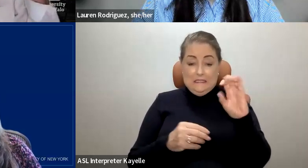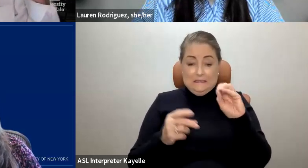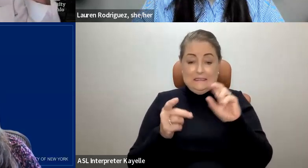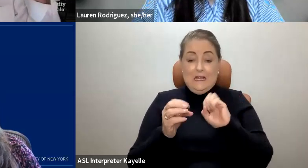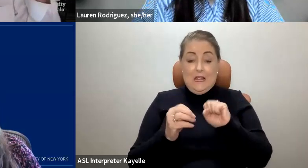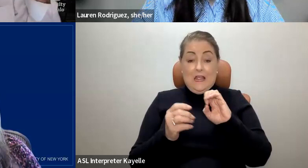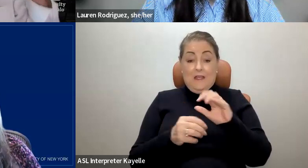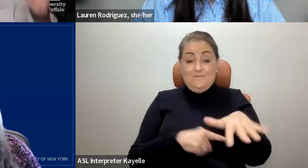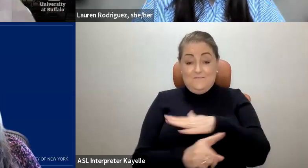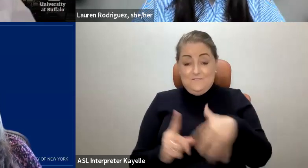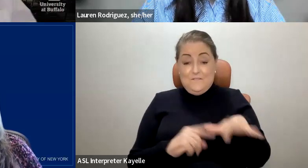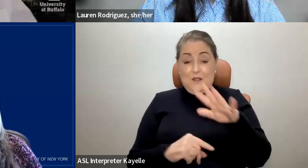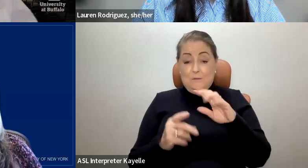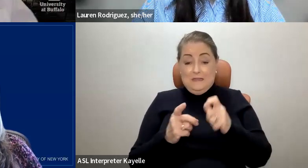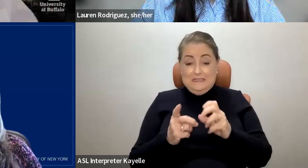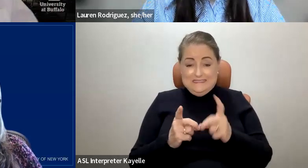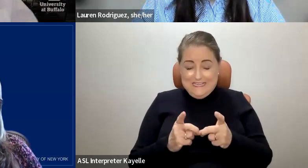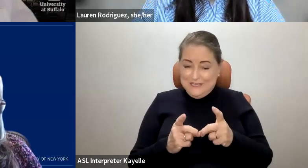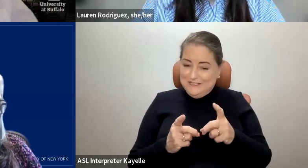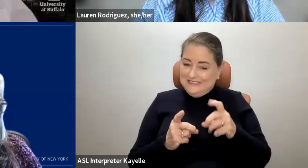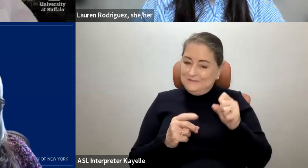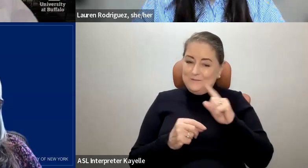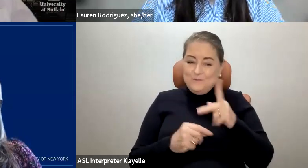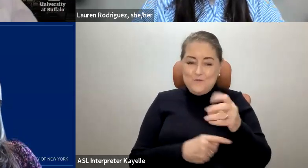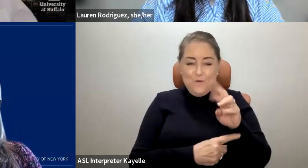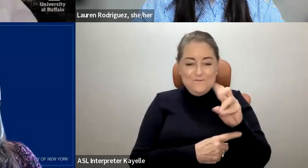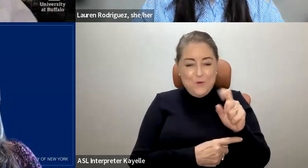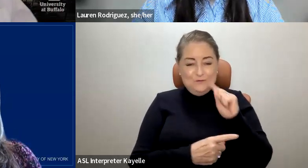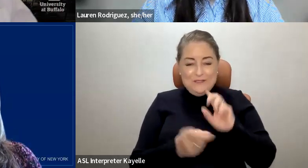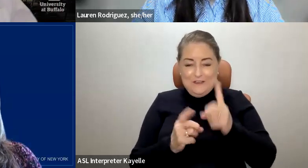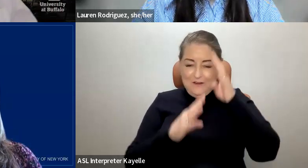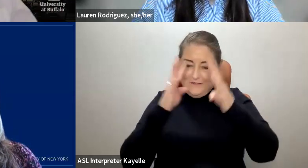services at SUNY. And I'm here today in My role really as CO